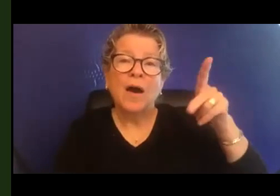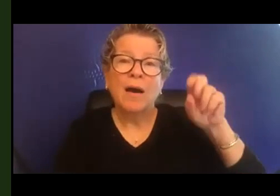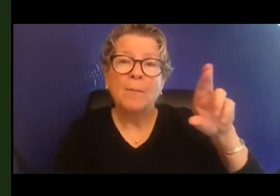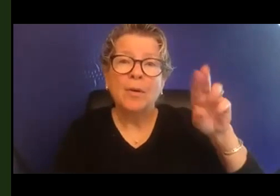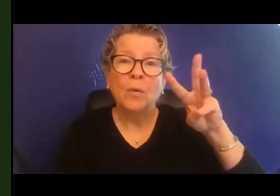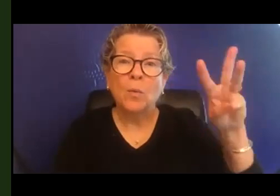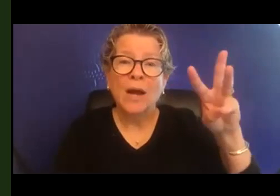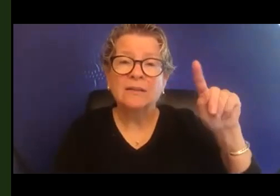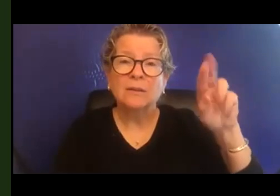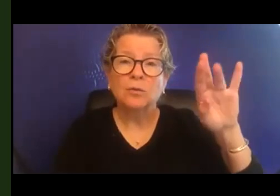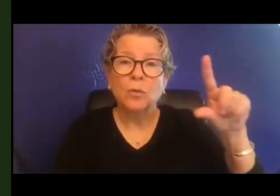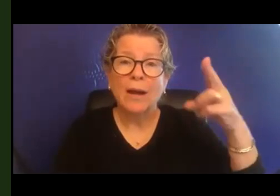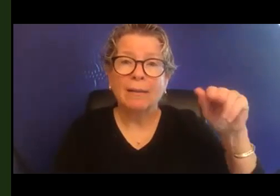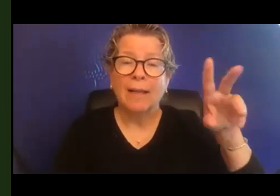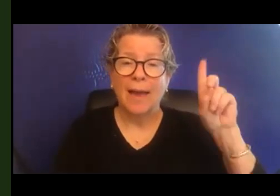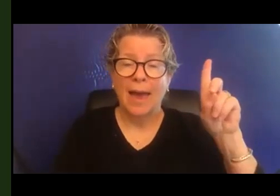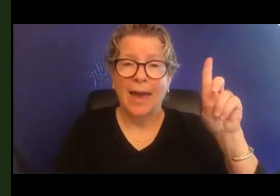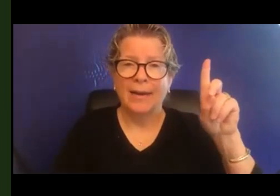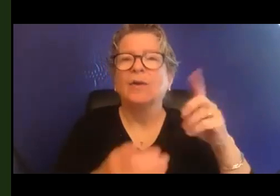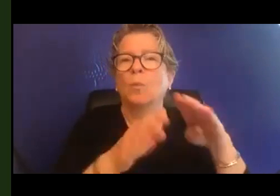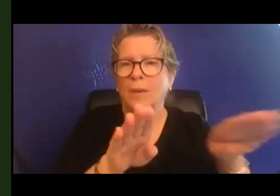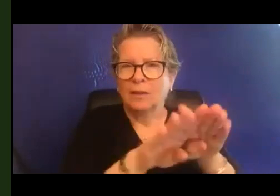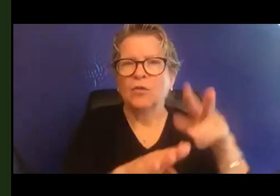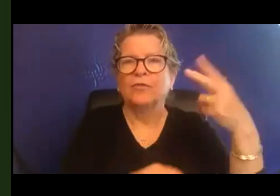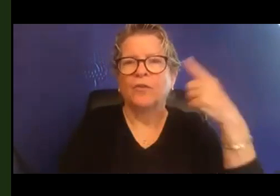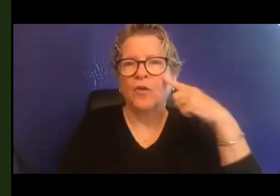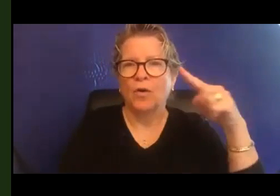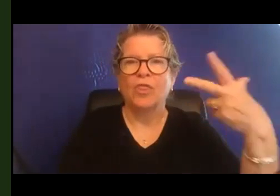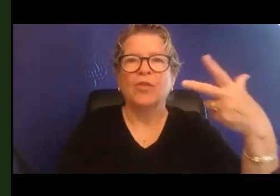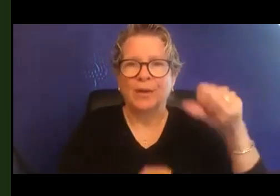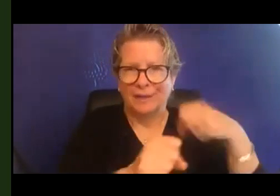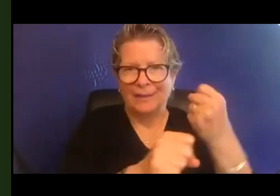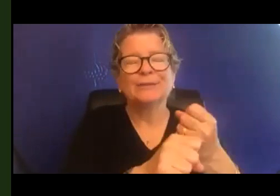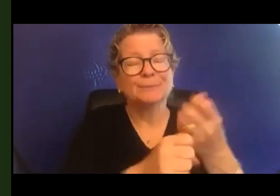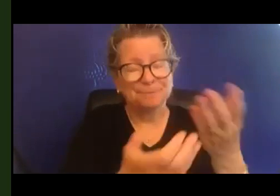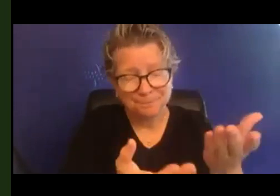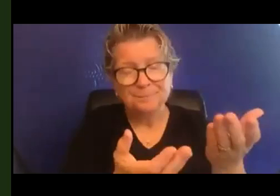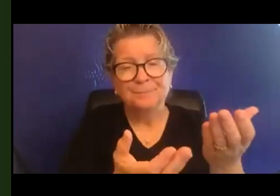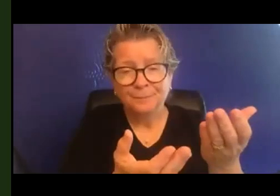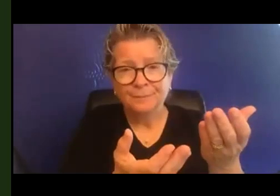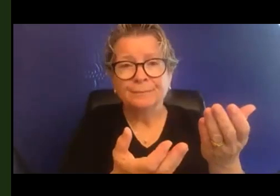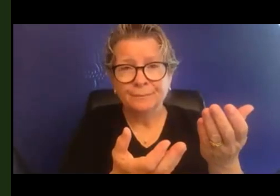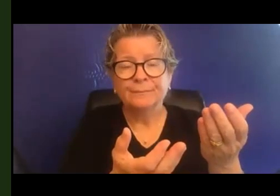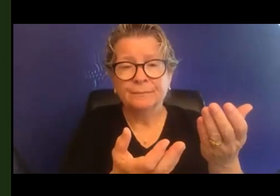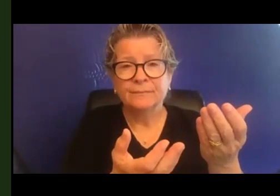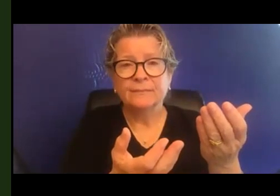only will the trailhead and part of the trail be closed for three years.